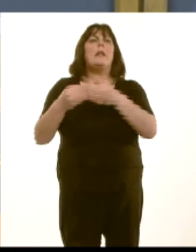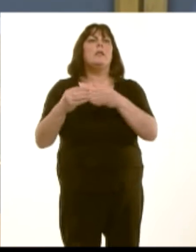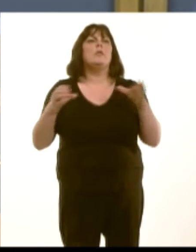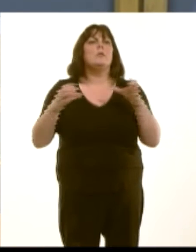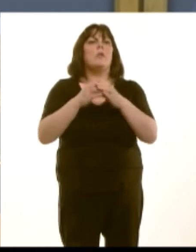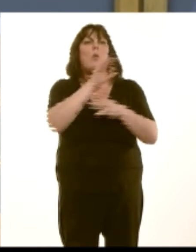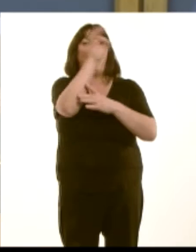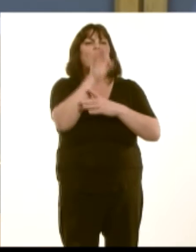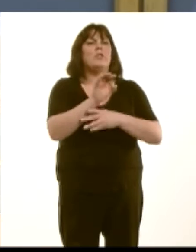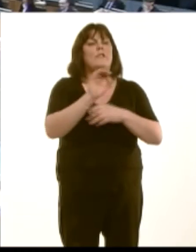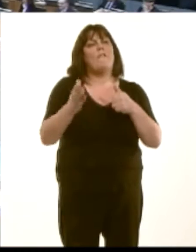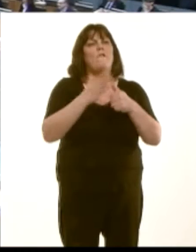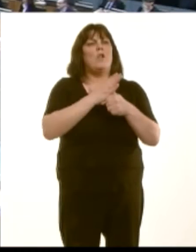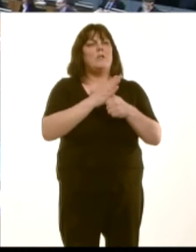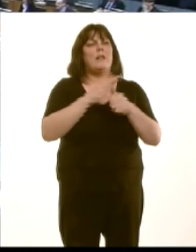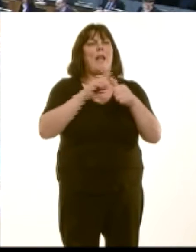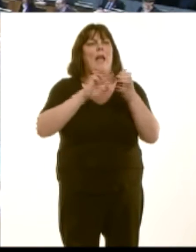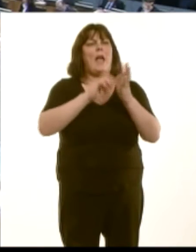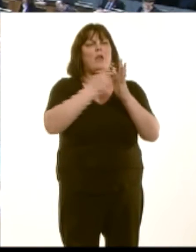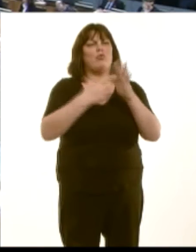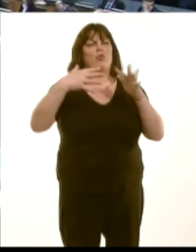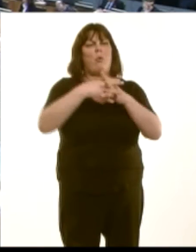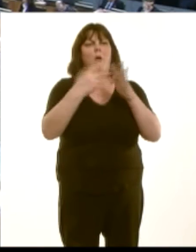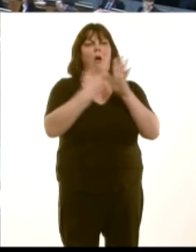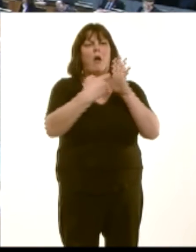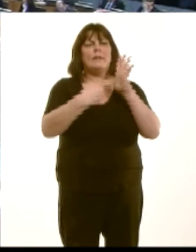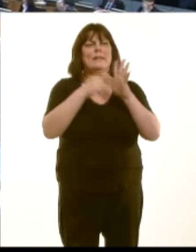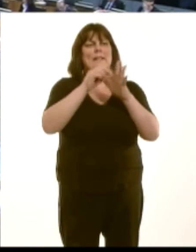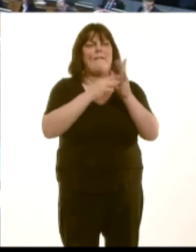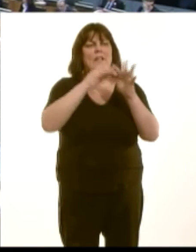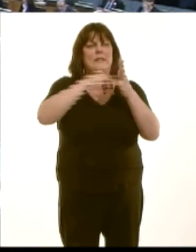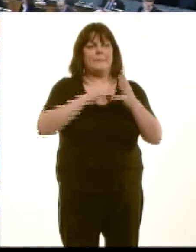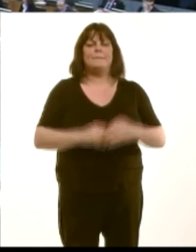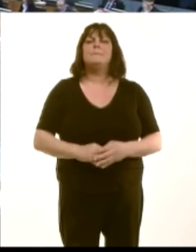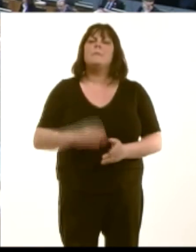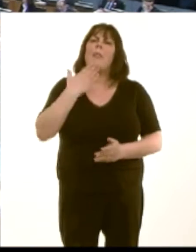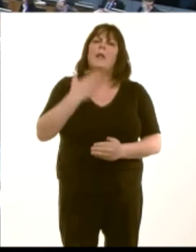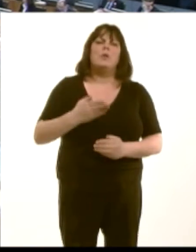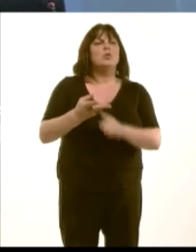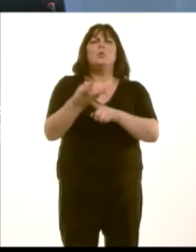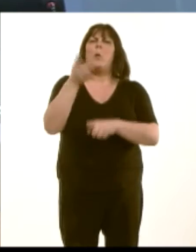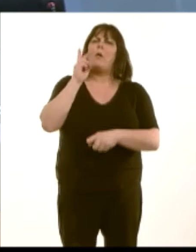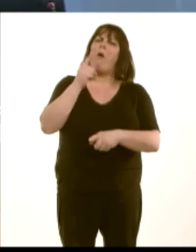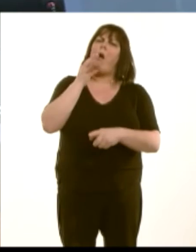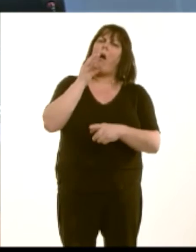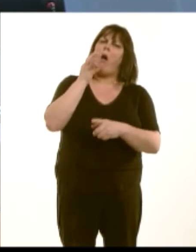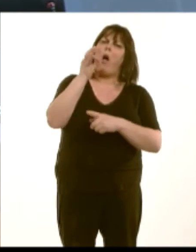Davies. Andrew R.T. Davies: Thank you very much, Presiding Officer. First Minister, two weeks ago, I asked you about the maternity changes that were proposed